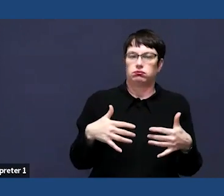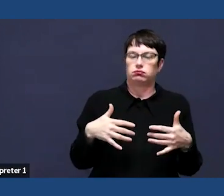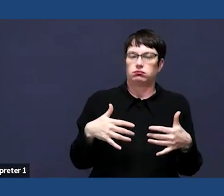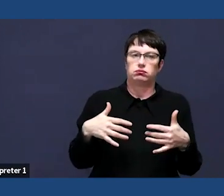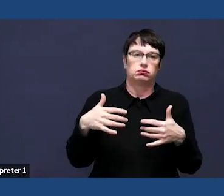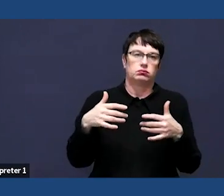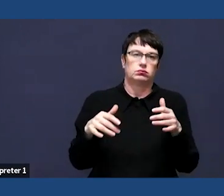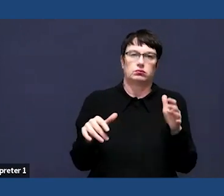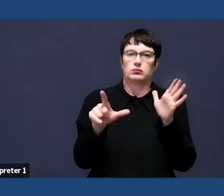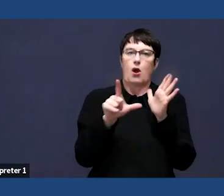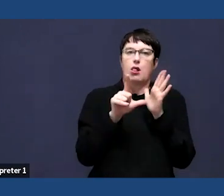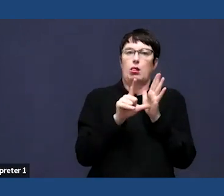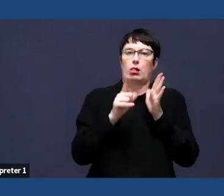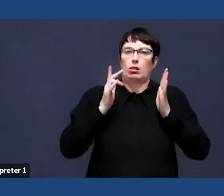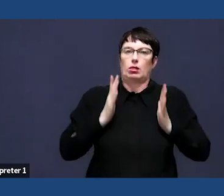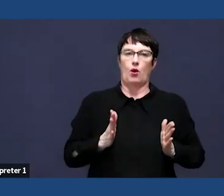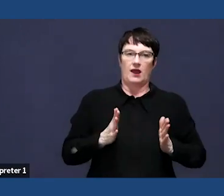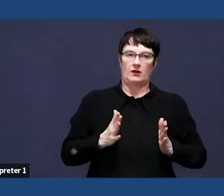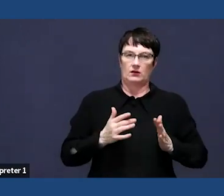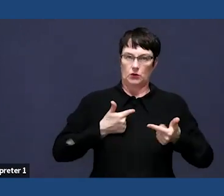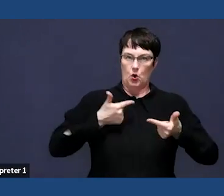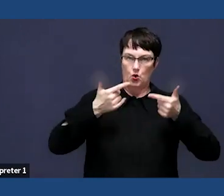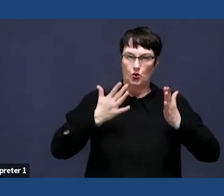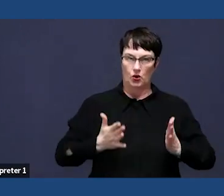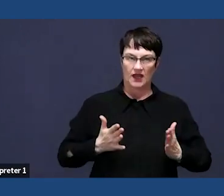I'm so glad to be with you all today.